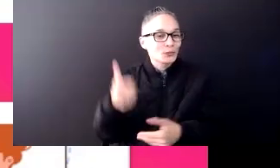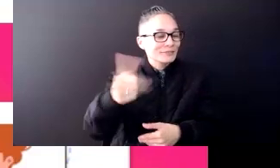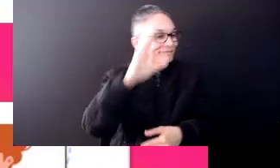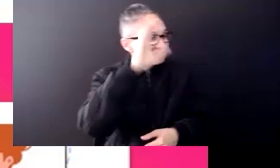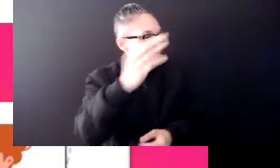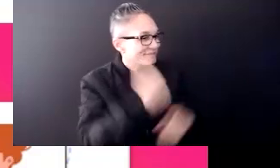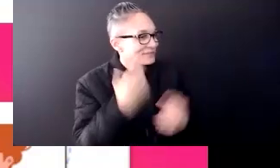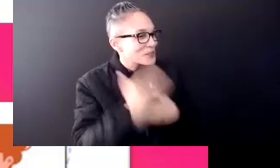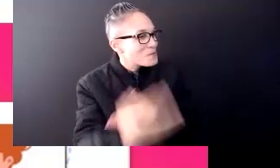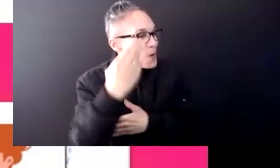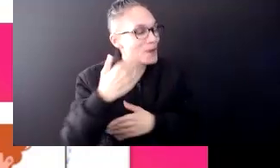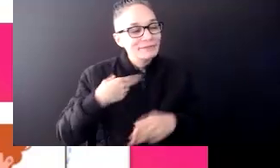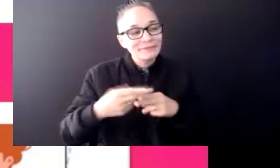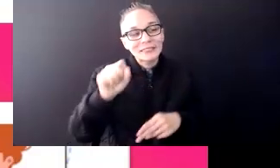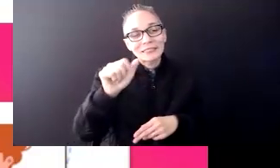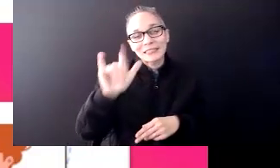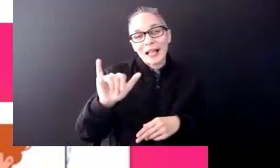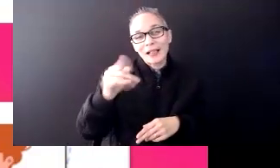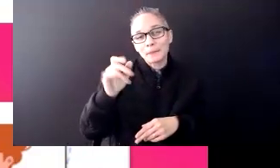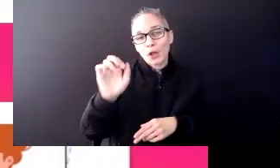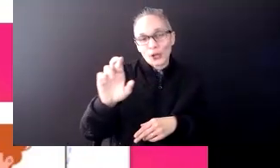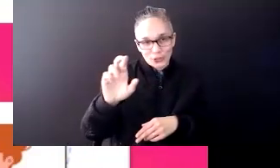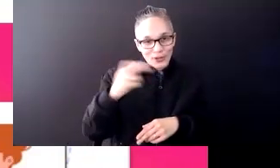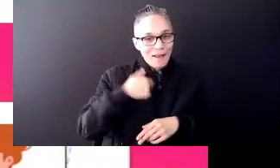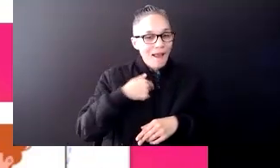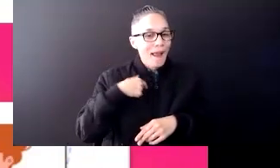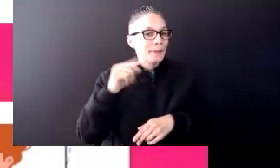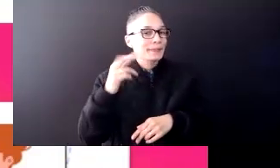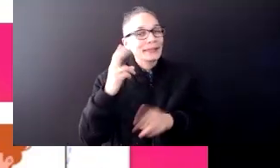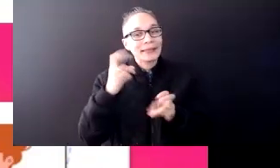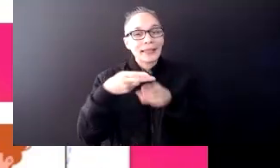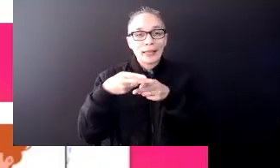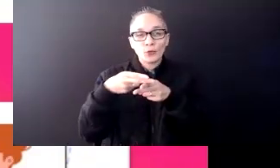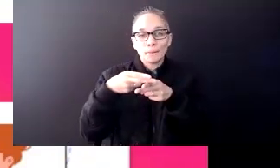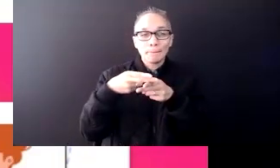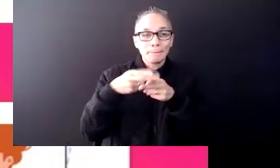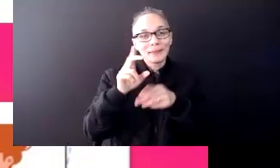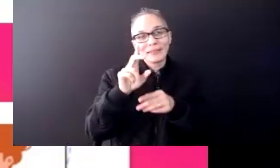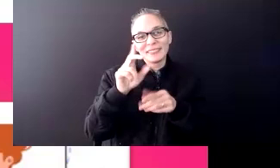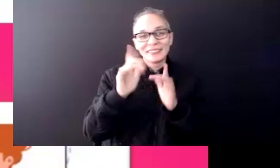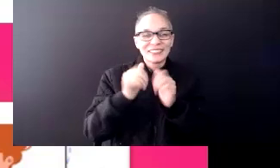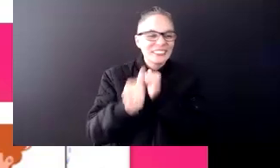Good morning everybody. I'm Sally Potter, and I am the interim, distance education coordinator.